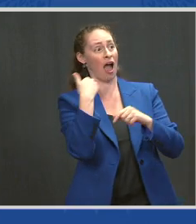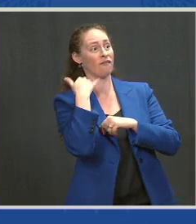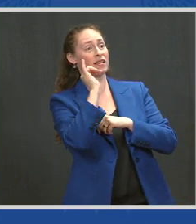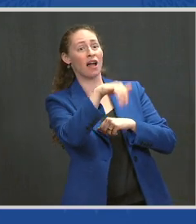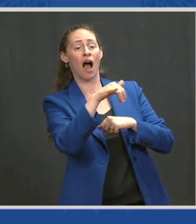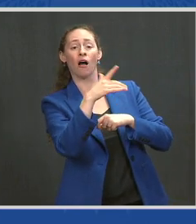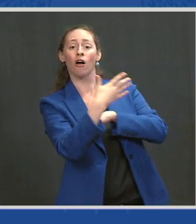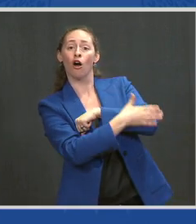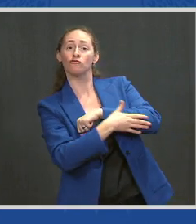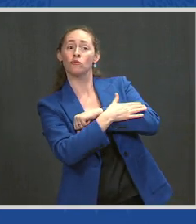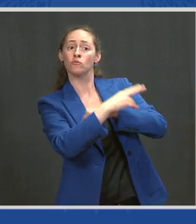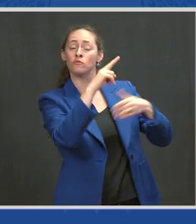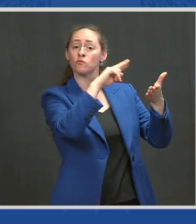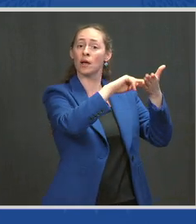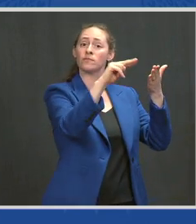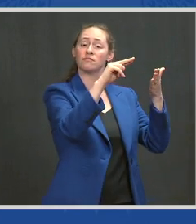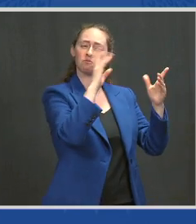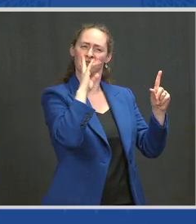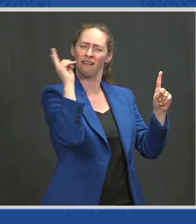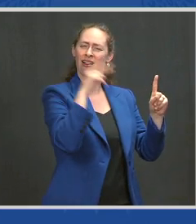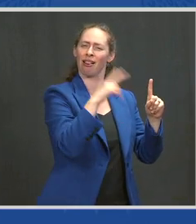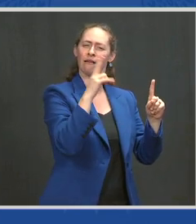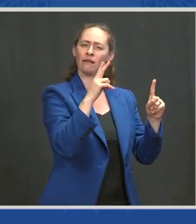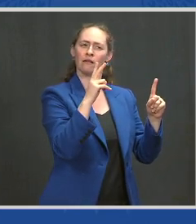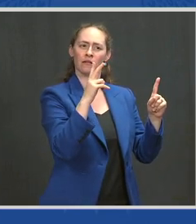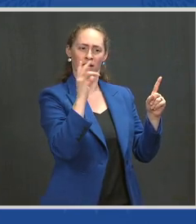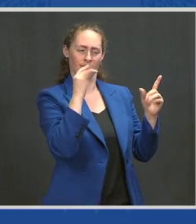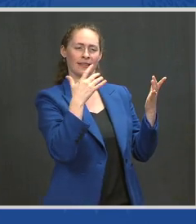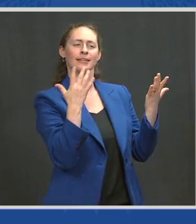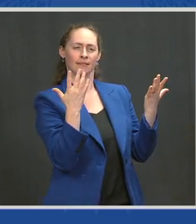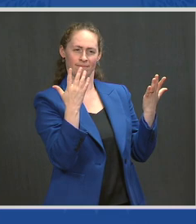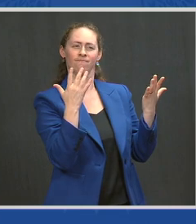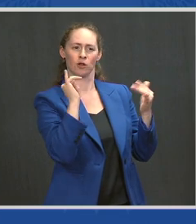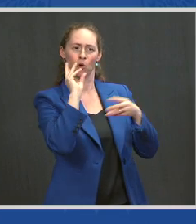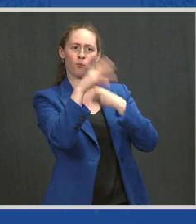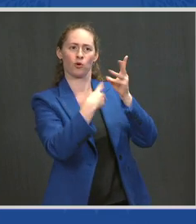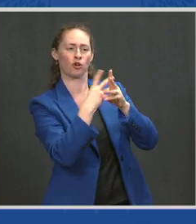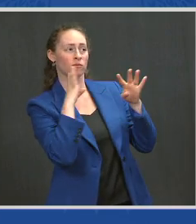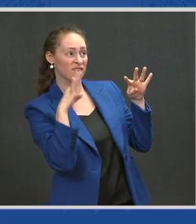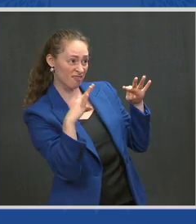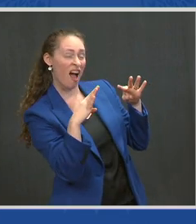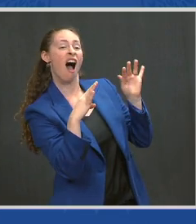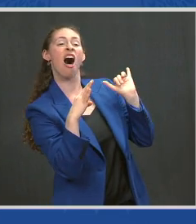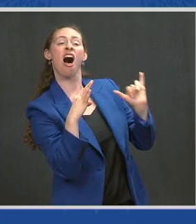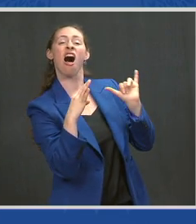it maintains its standing as a major world power. And so it's not just what I do;